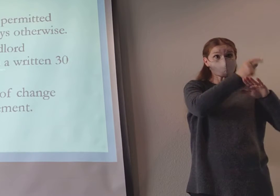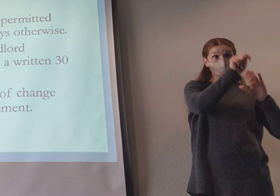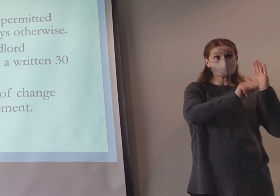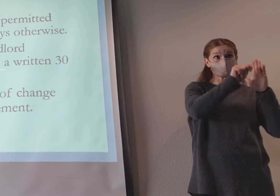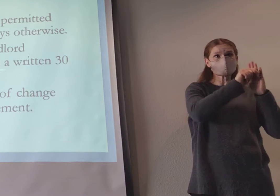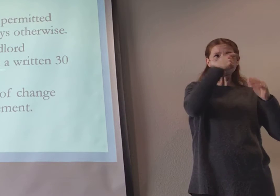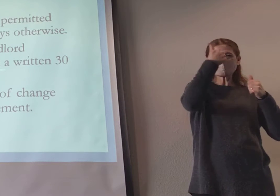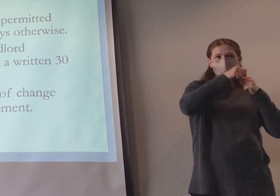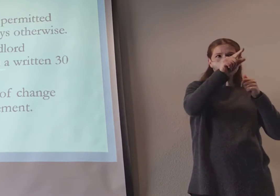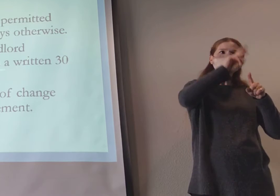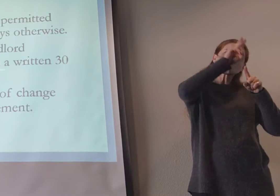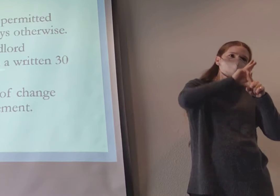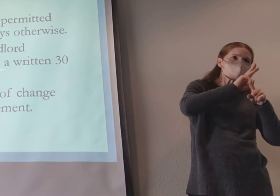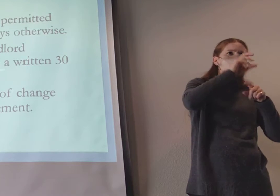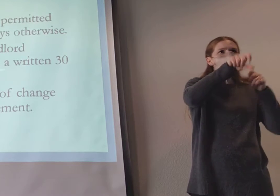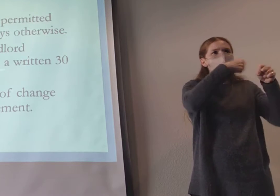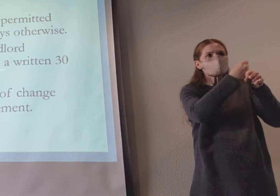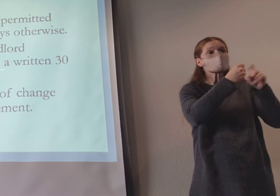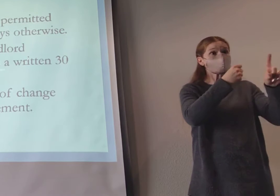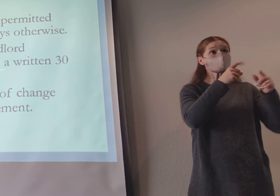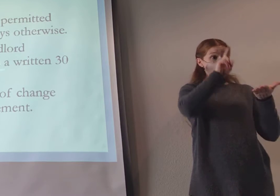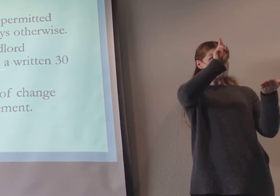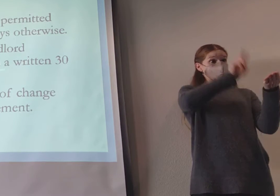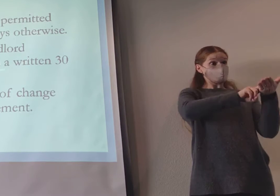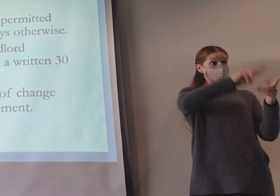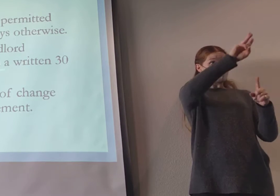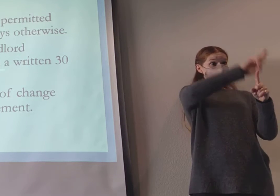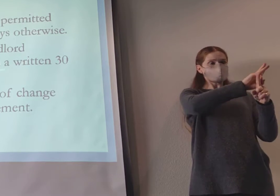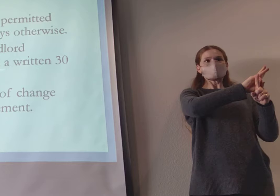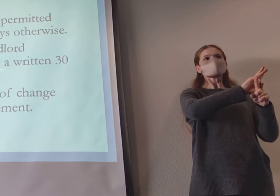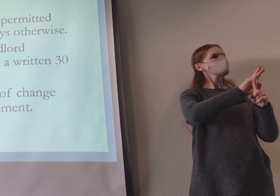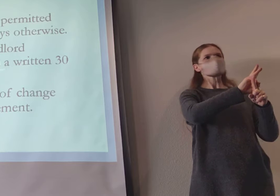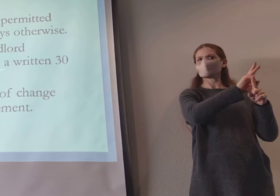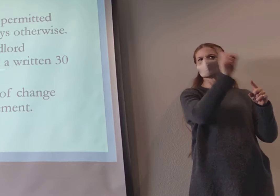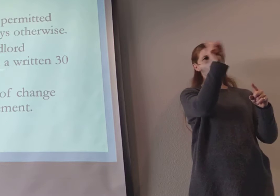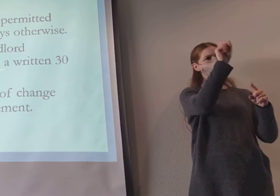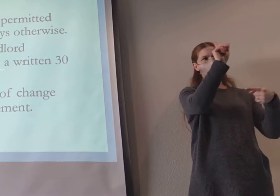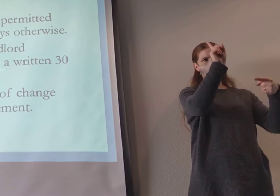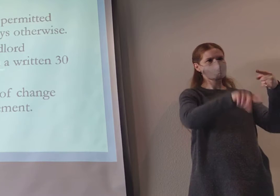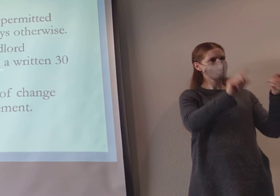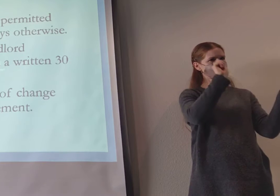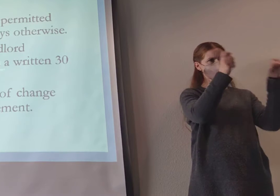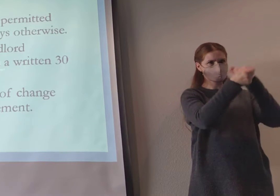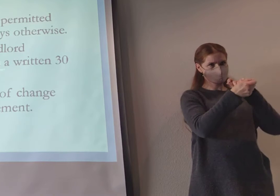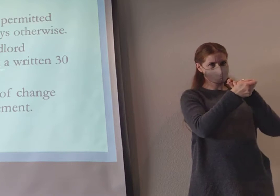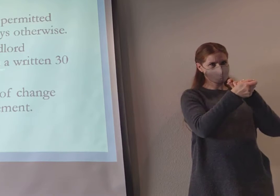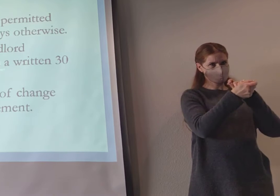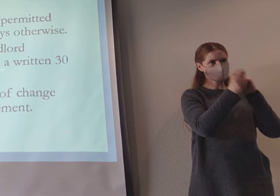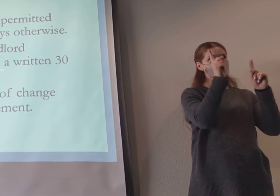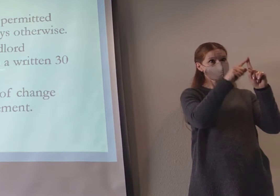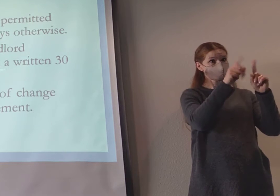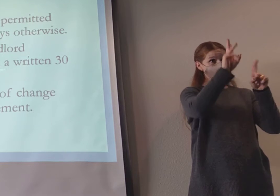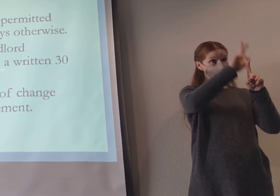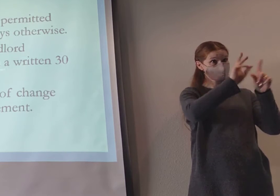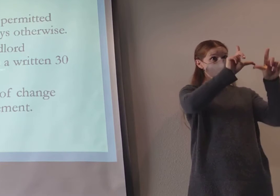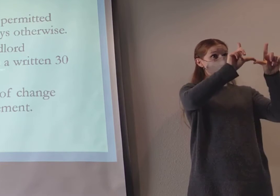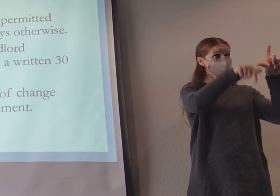permitted during that lease, unless the lease says it's allowed or both the landlord and